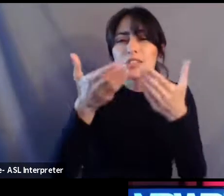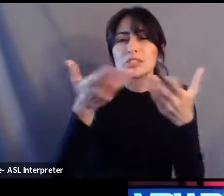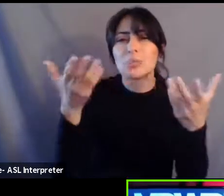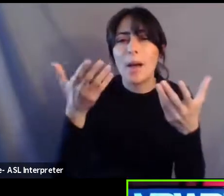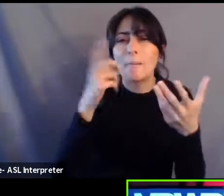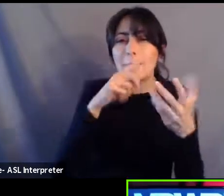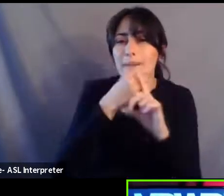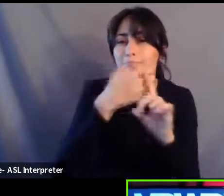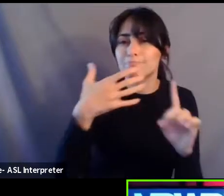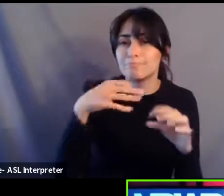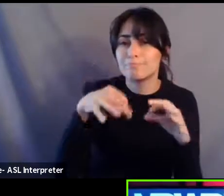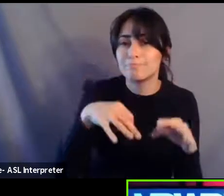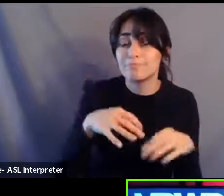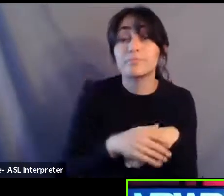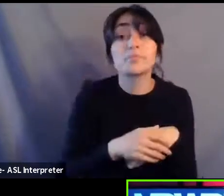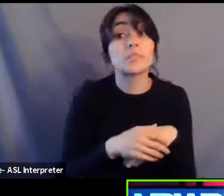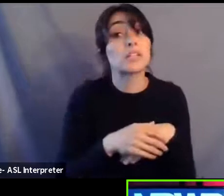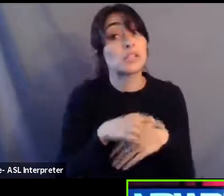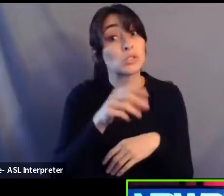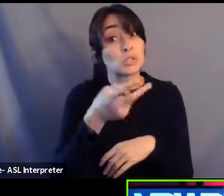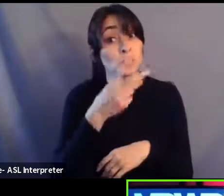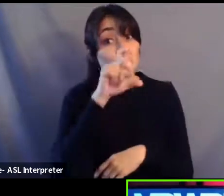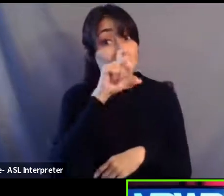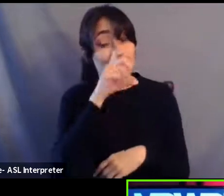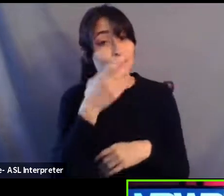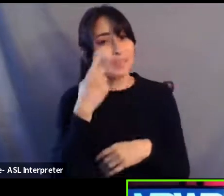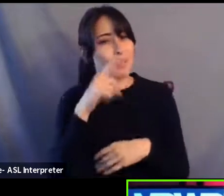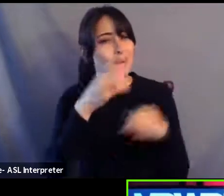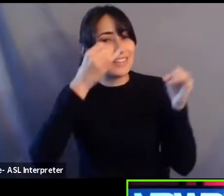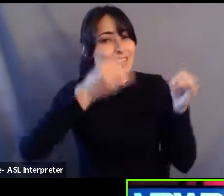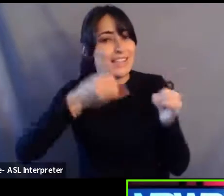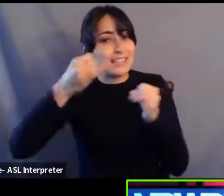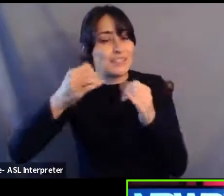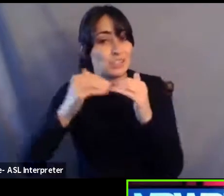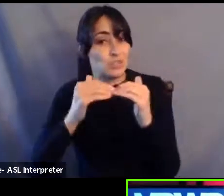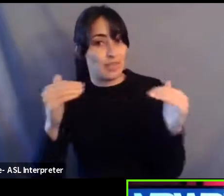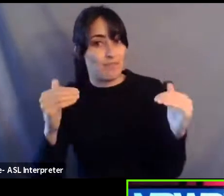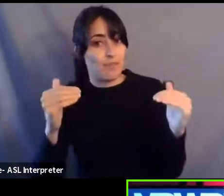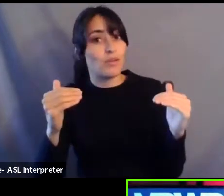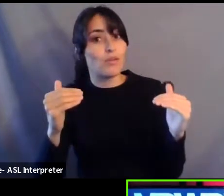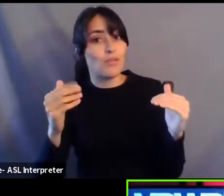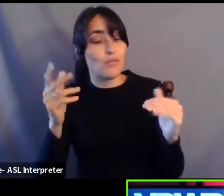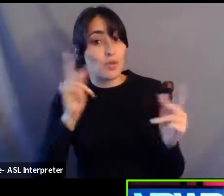On an individual level for people to take action, I think parts of it is